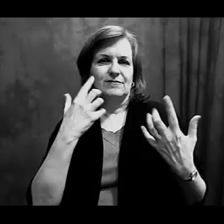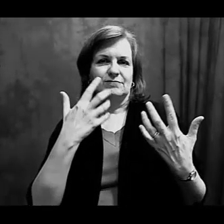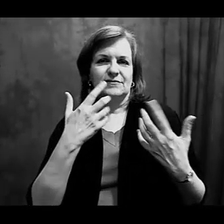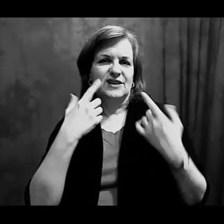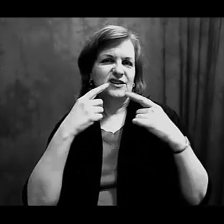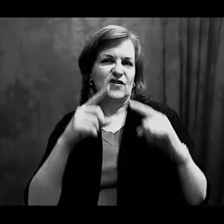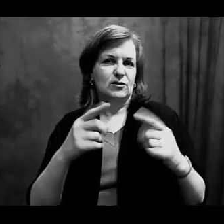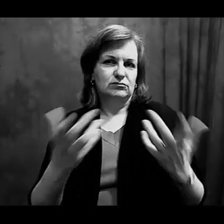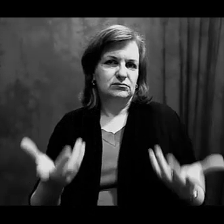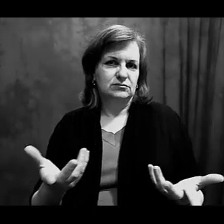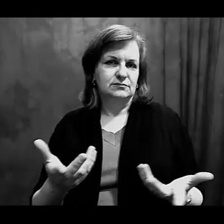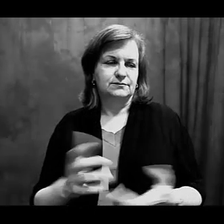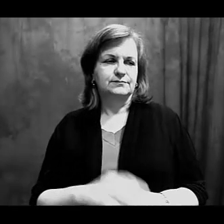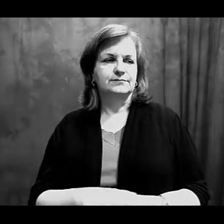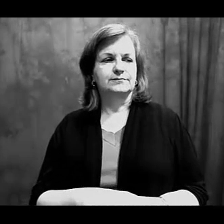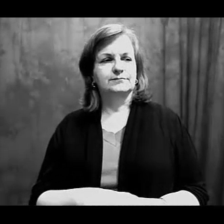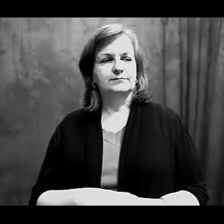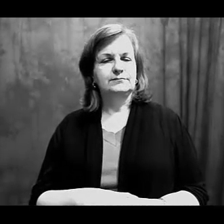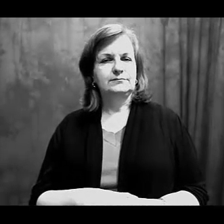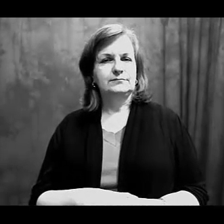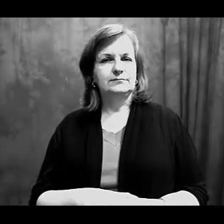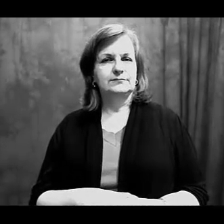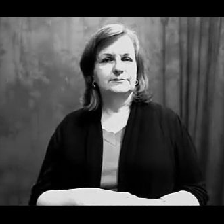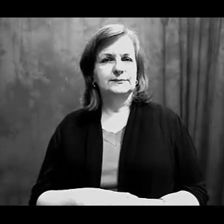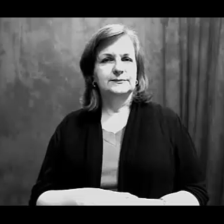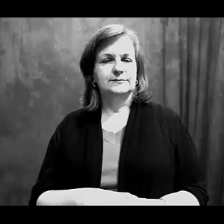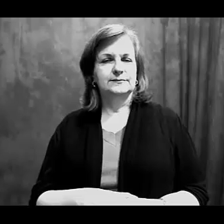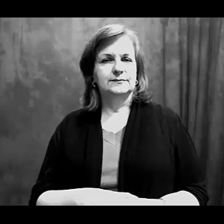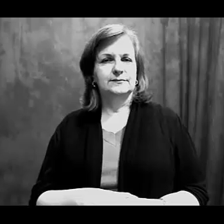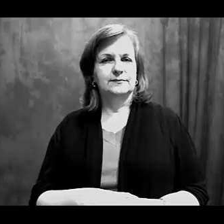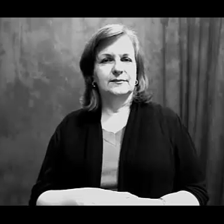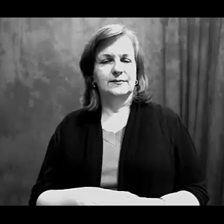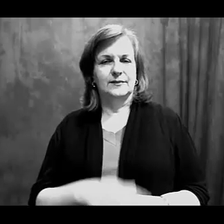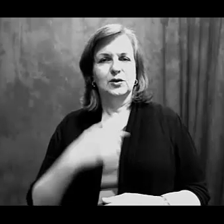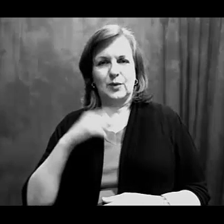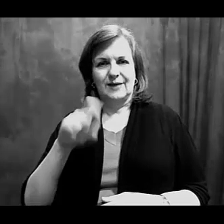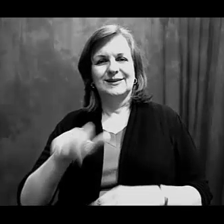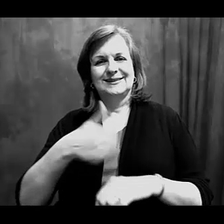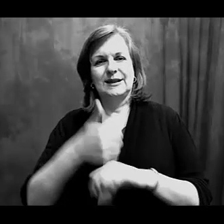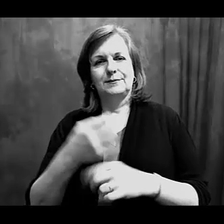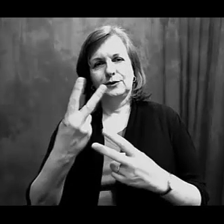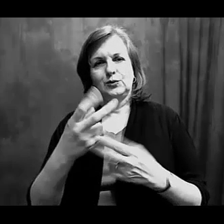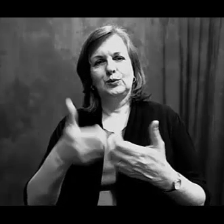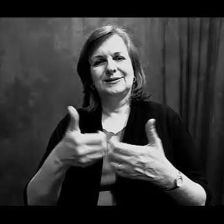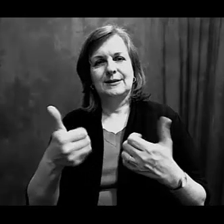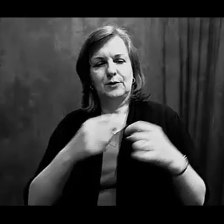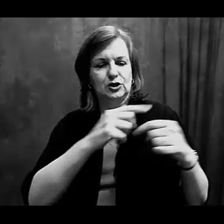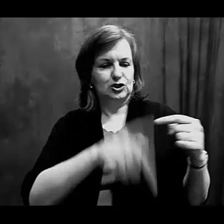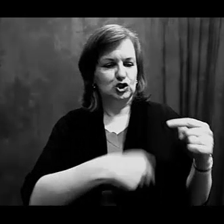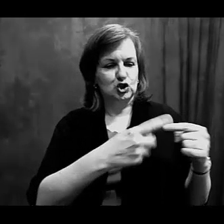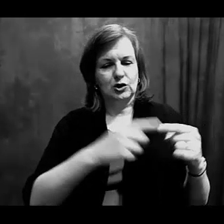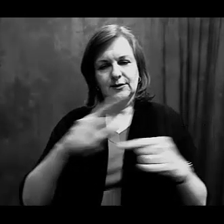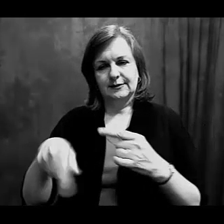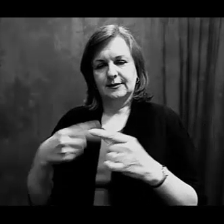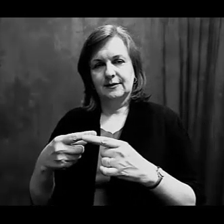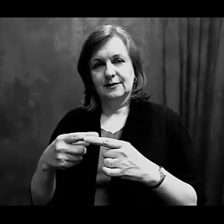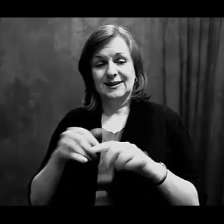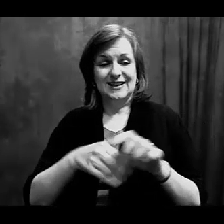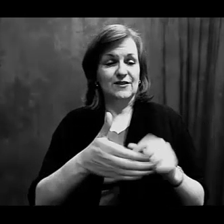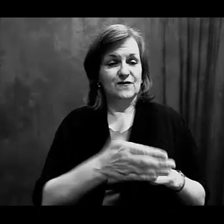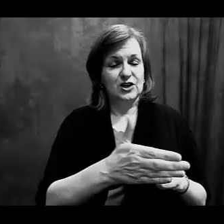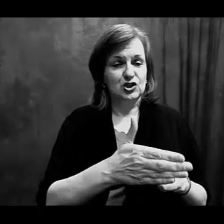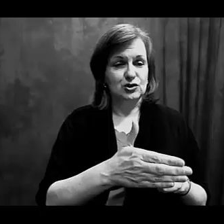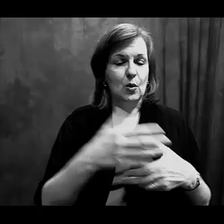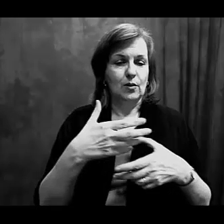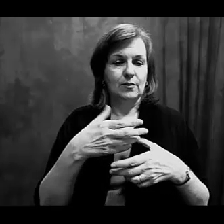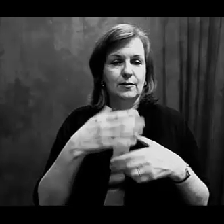and we start setting up two separate circuits so in the fish - we pump to the gills than the gills moved the blood out to the rest of